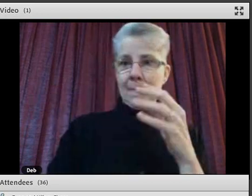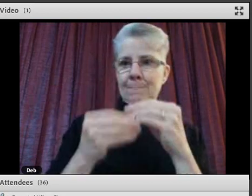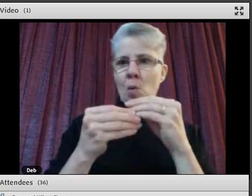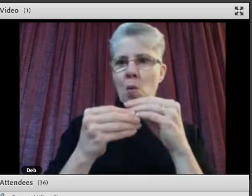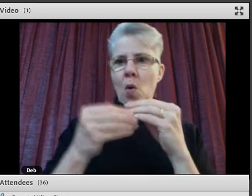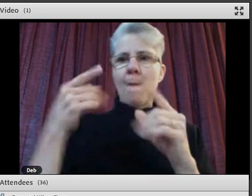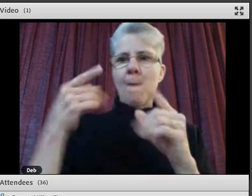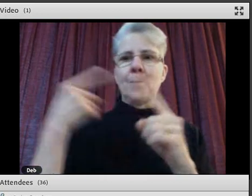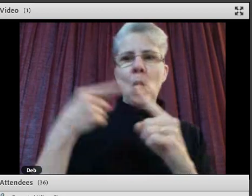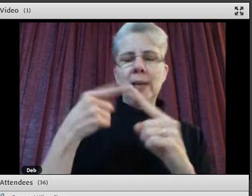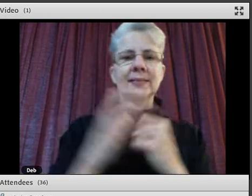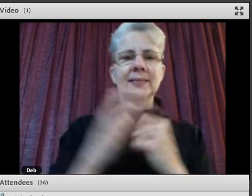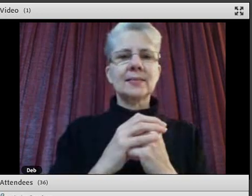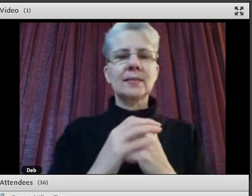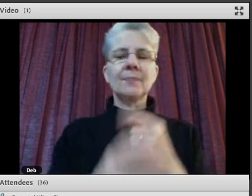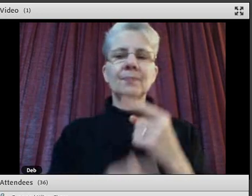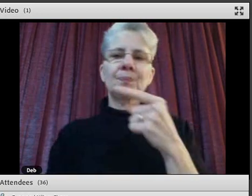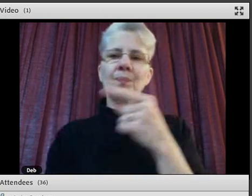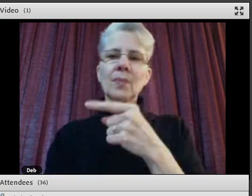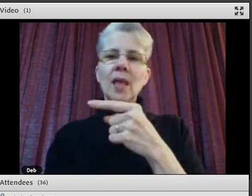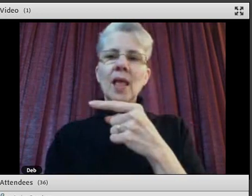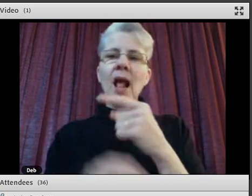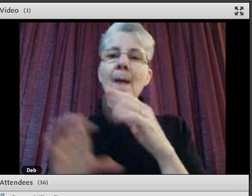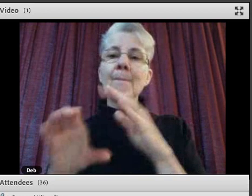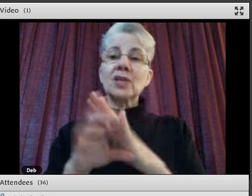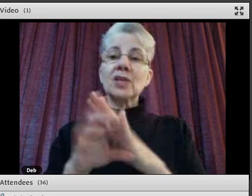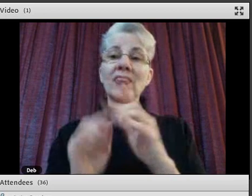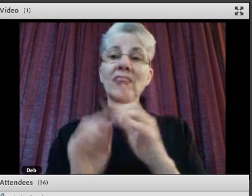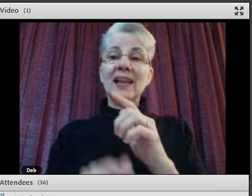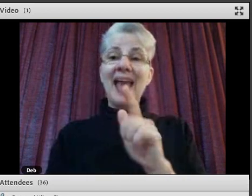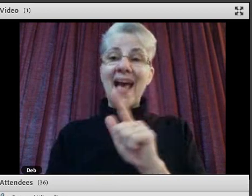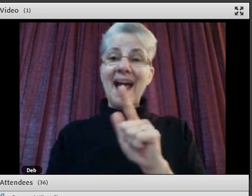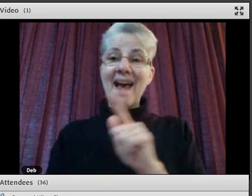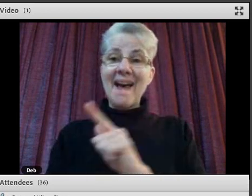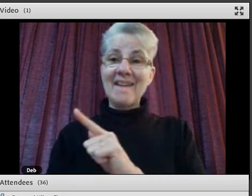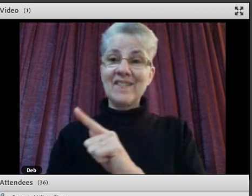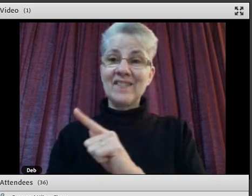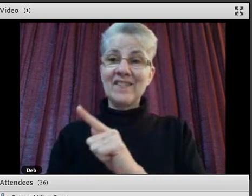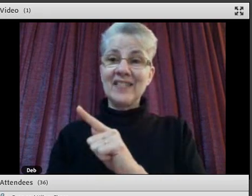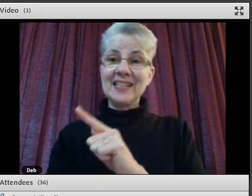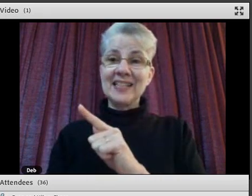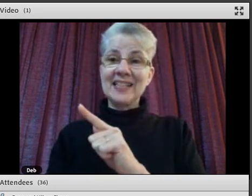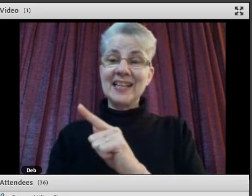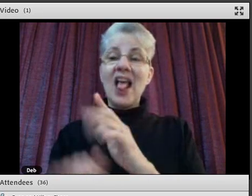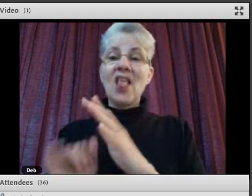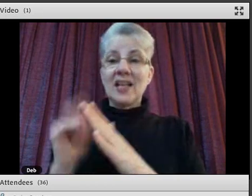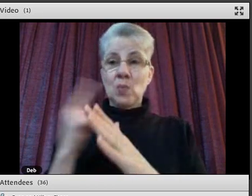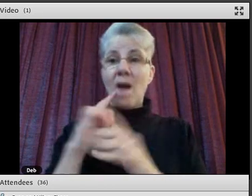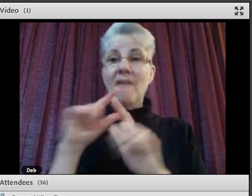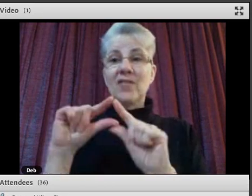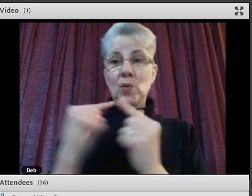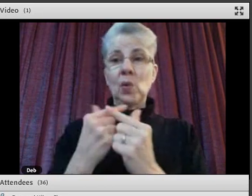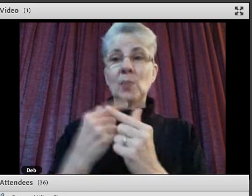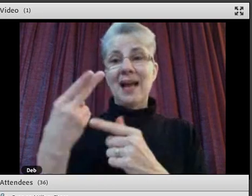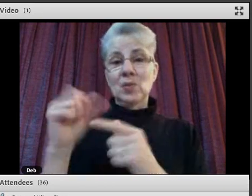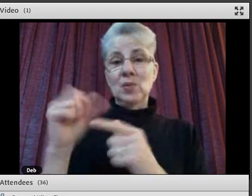The picture on the left is one of the groups. This is a high school group.